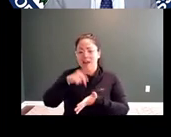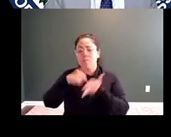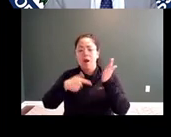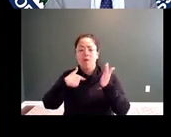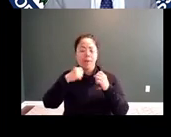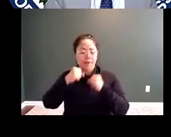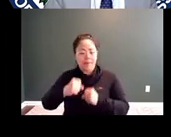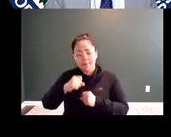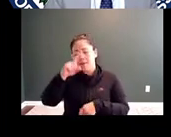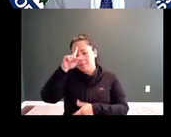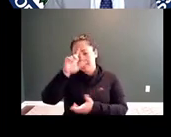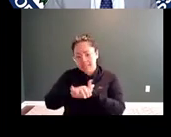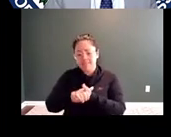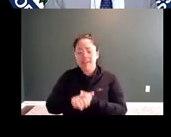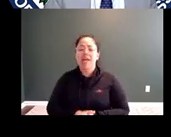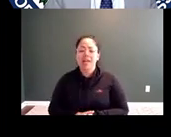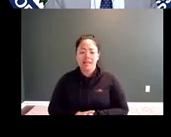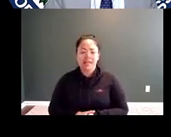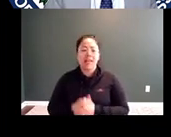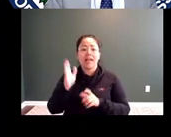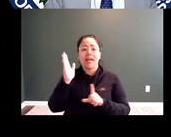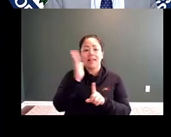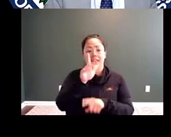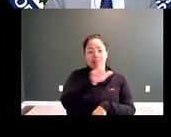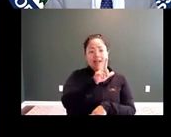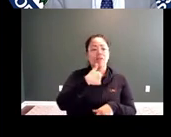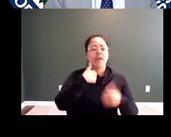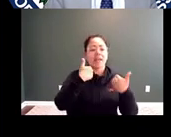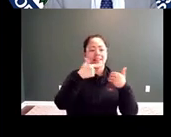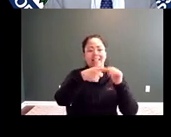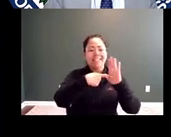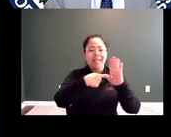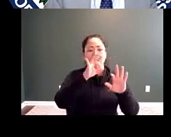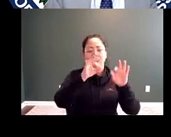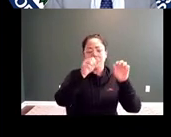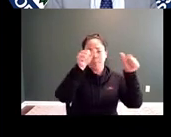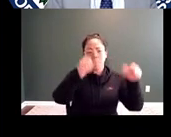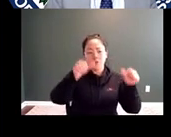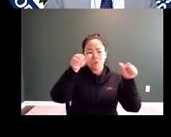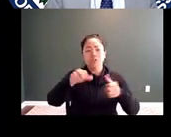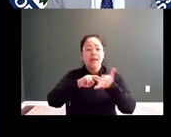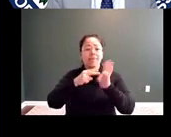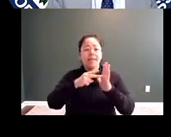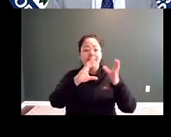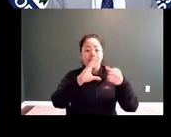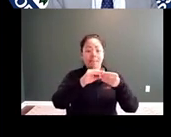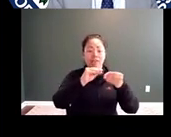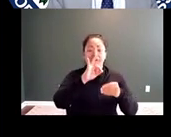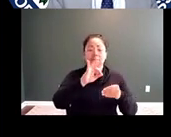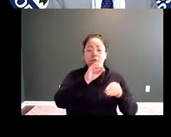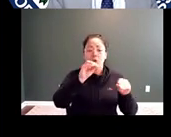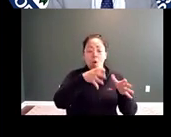And then on the left is an example, it's the posters hanging in our office, that not only does the message of no hate just love send a message,